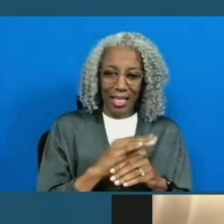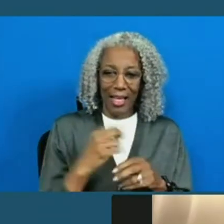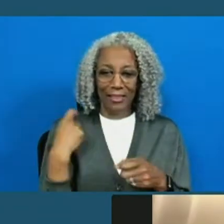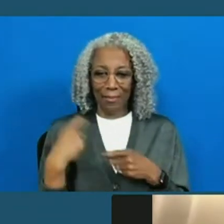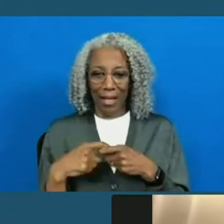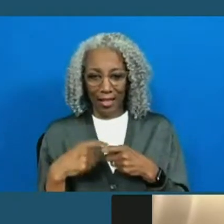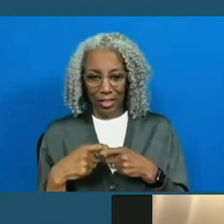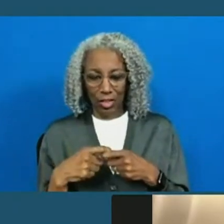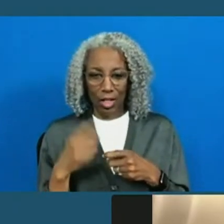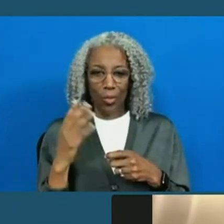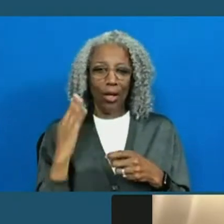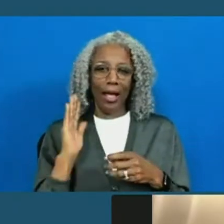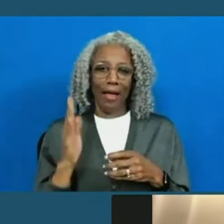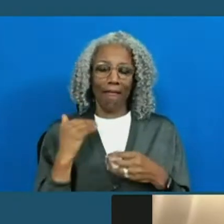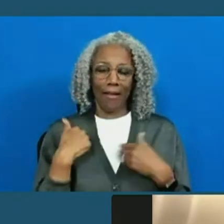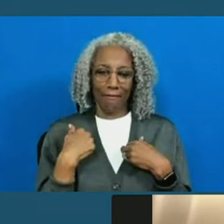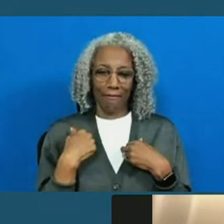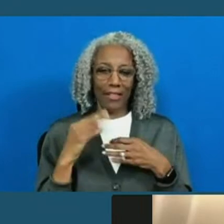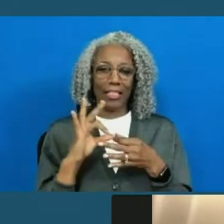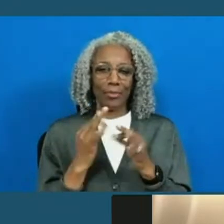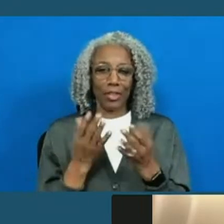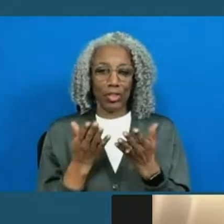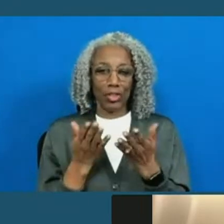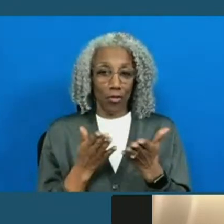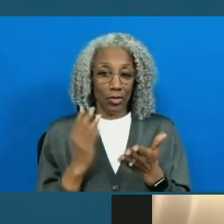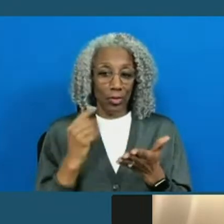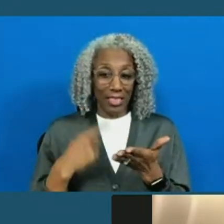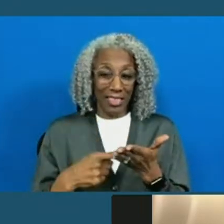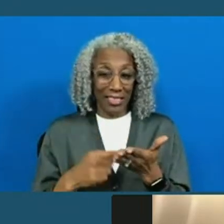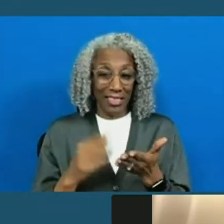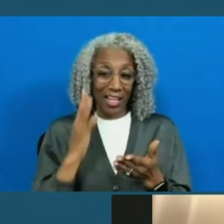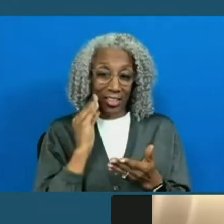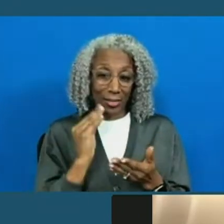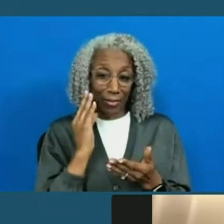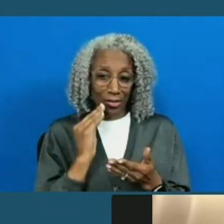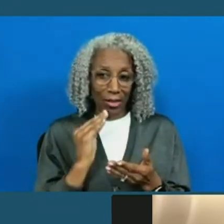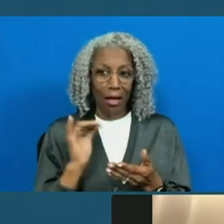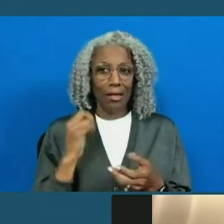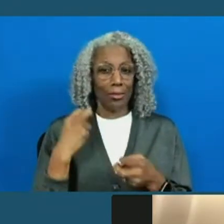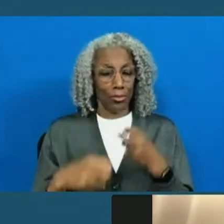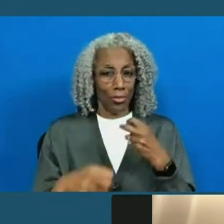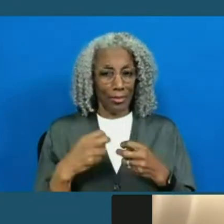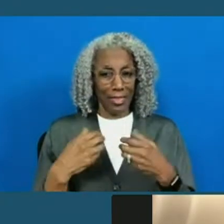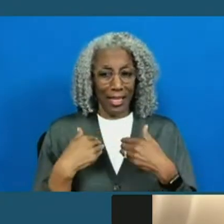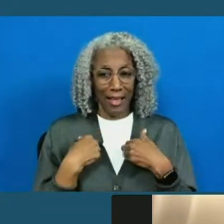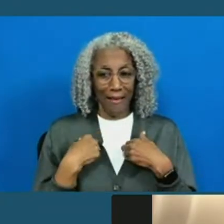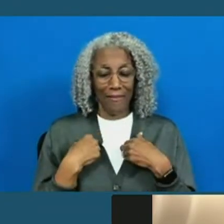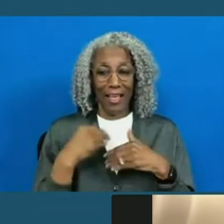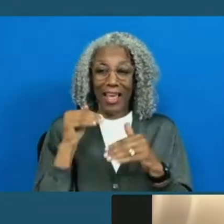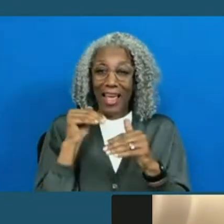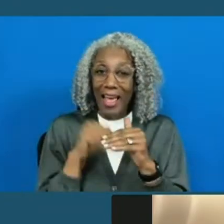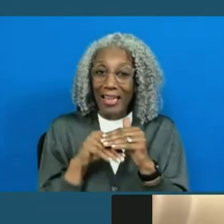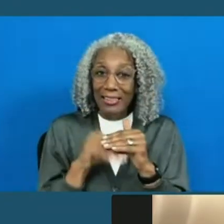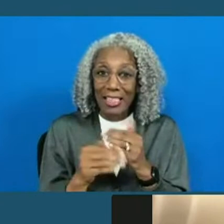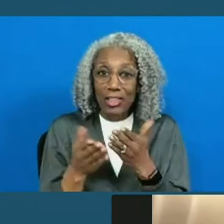and we'll be doing in English and Spanish. There'll be interpretation services who are